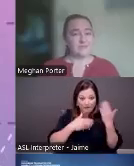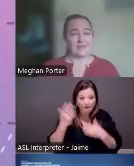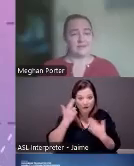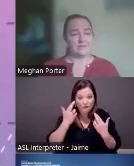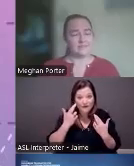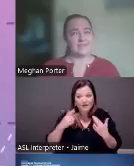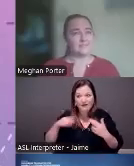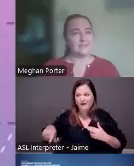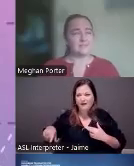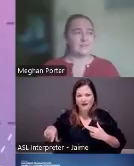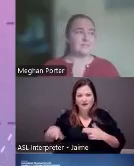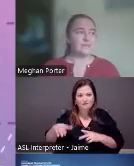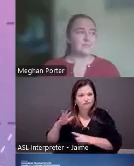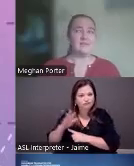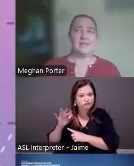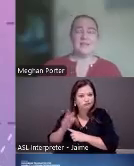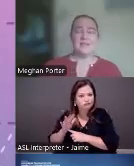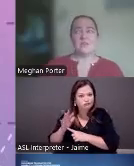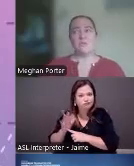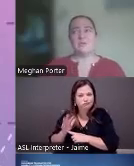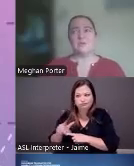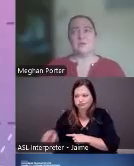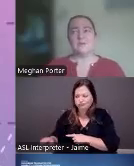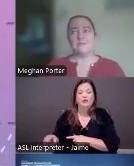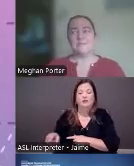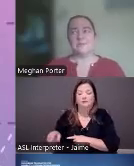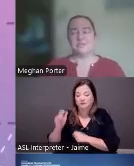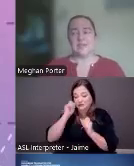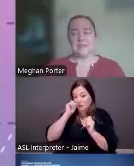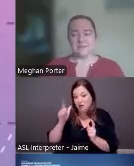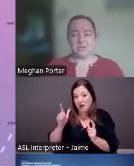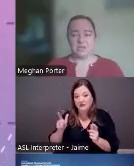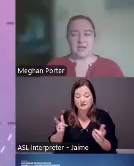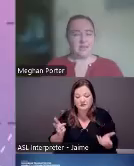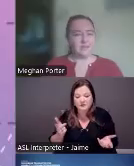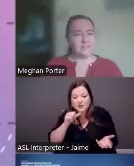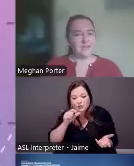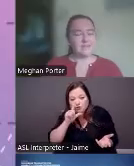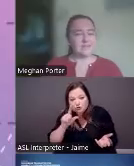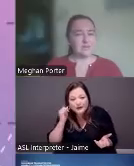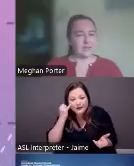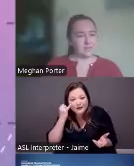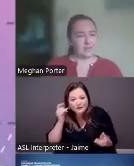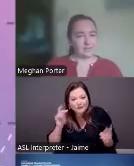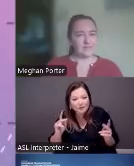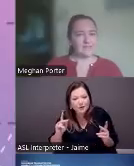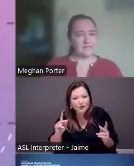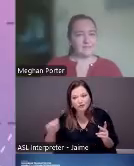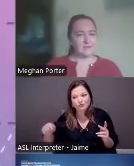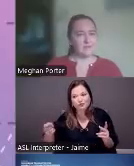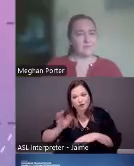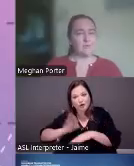So that's a big surprise. And we don't know if people just had it turned on in their settings, and so it automatically does it for them,